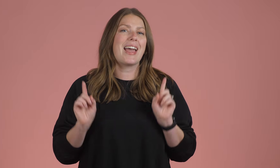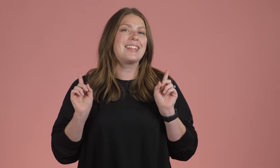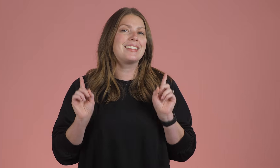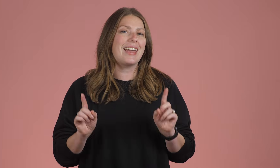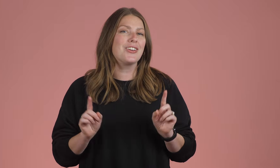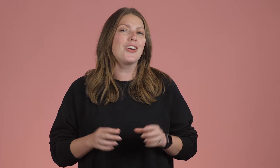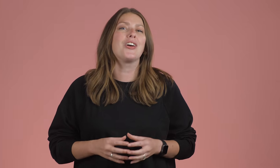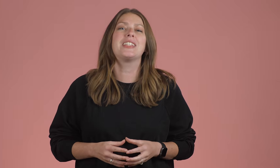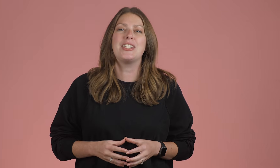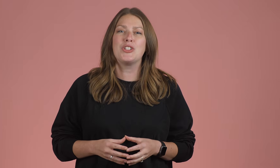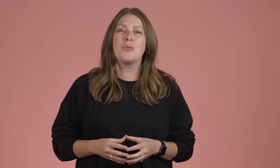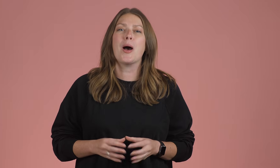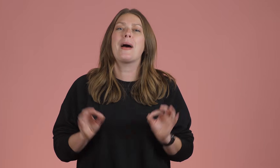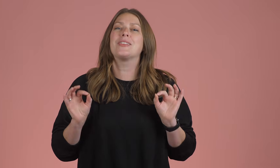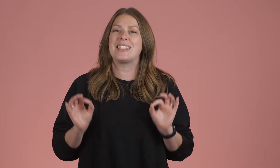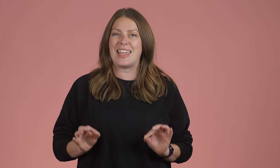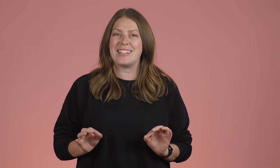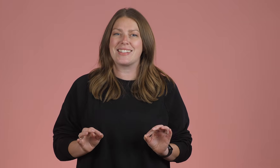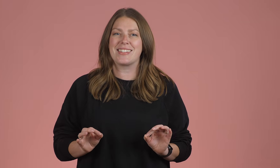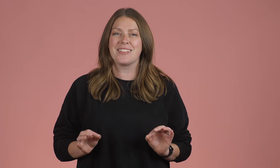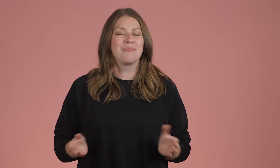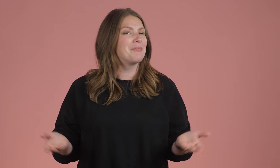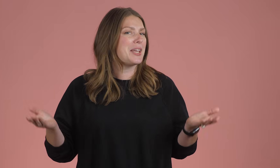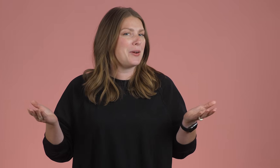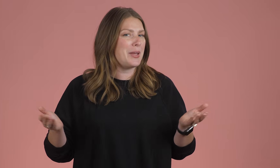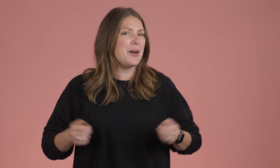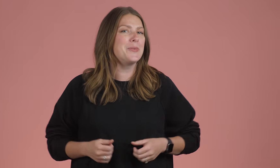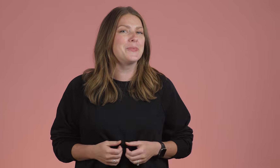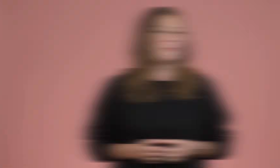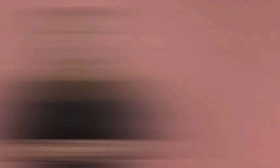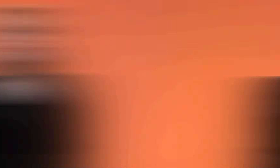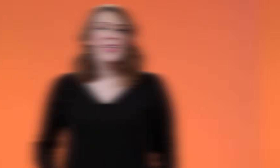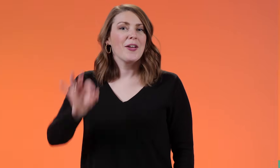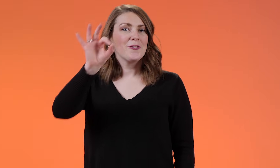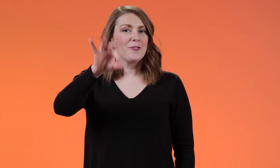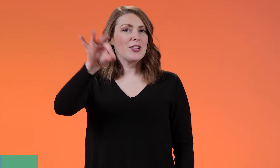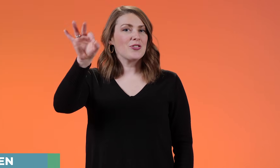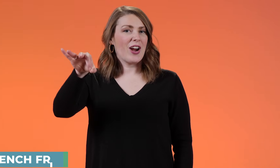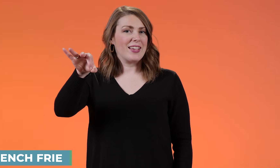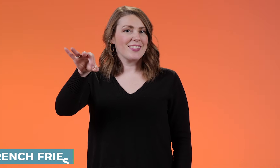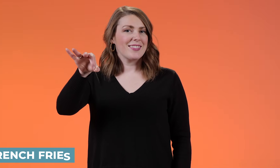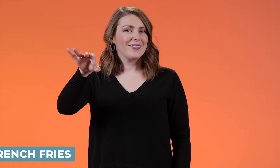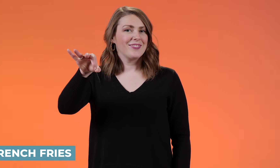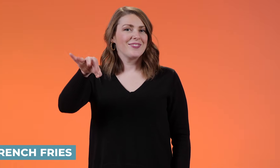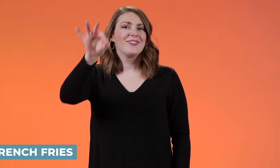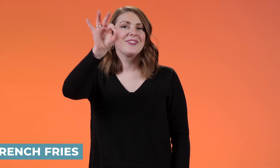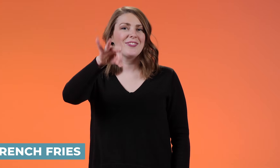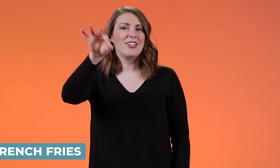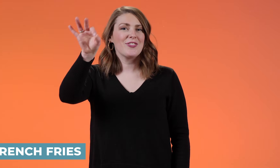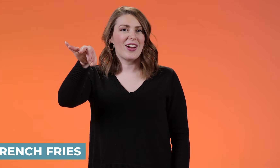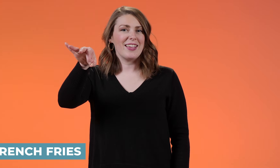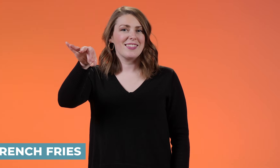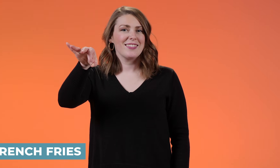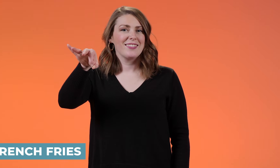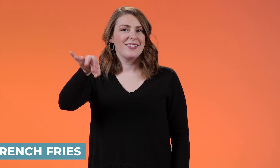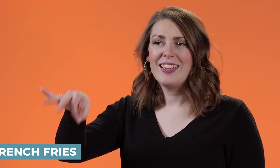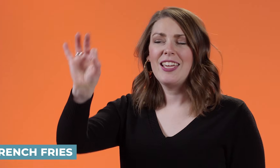And then later I'll teach you about tastes. Here we go. French fries. French fries.